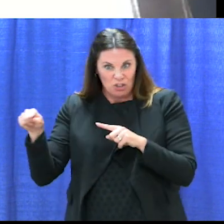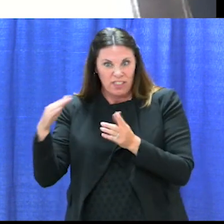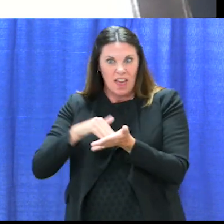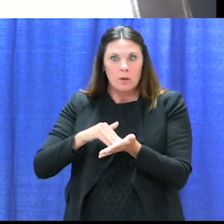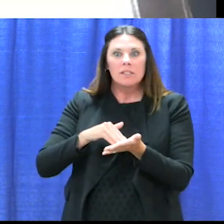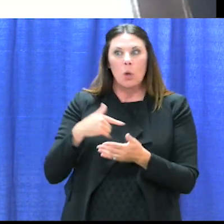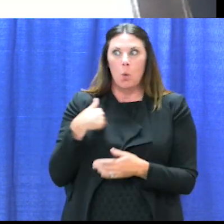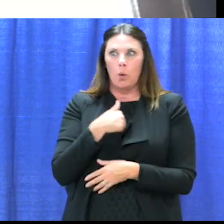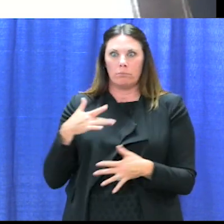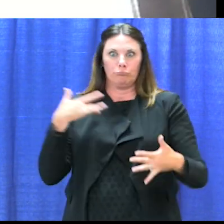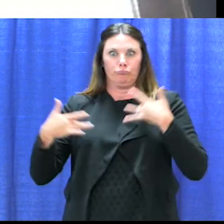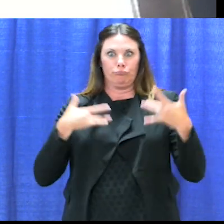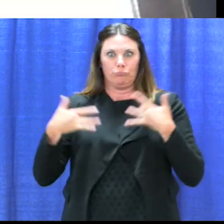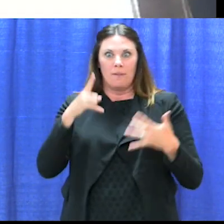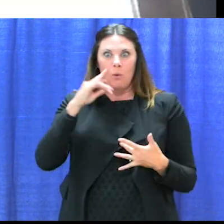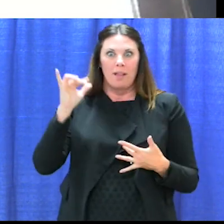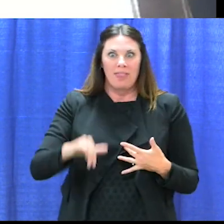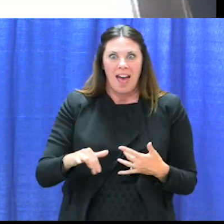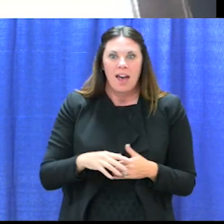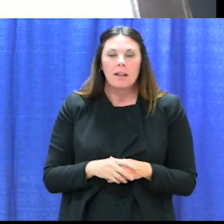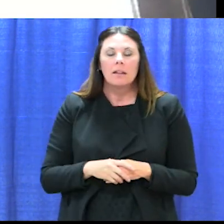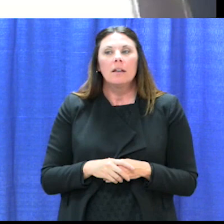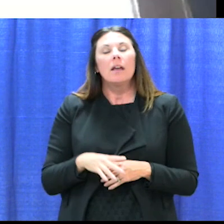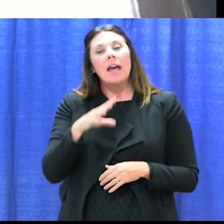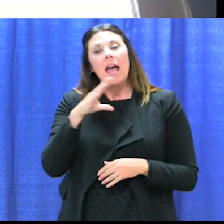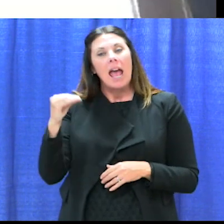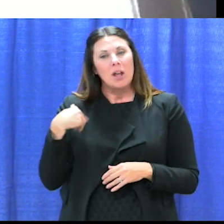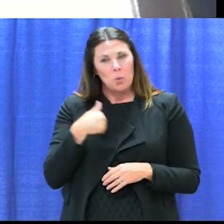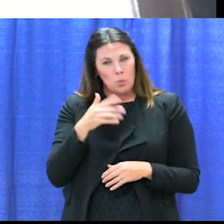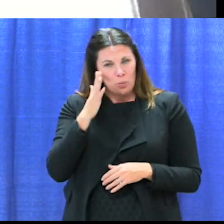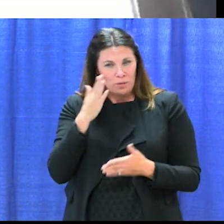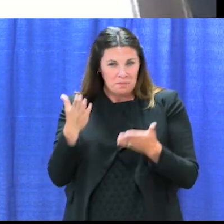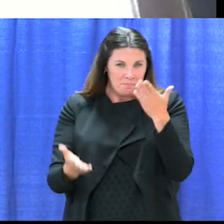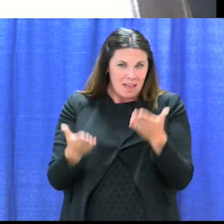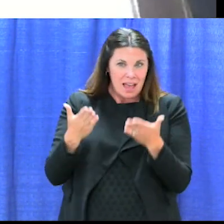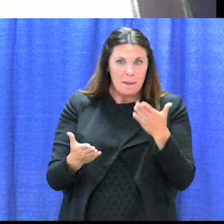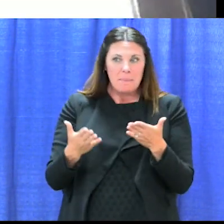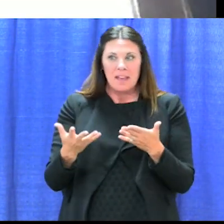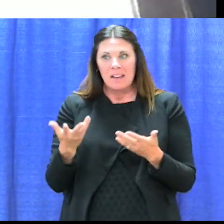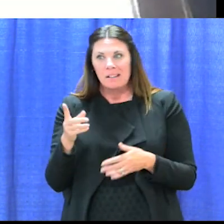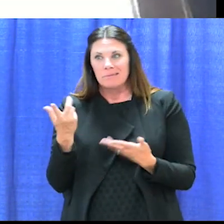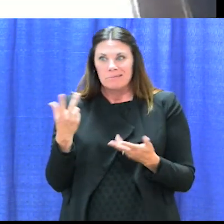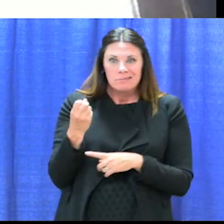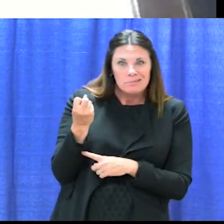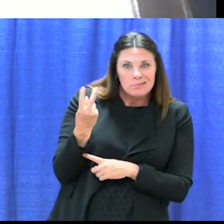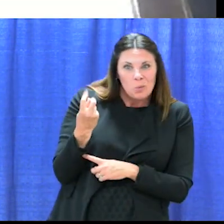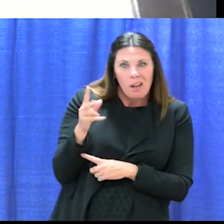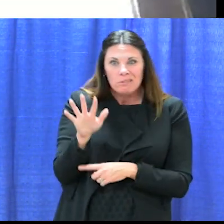And we do look to be on track to file probably a dozen applications in the CASIF program